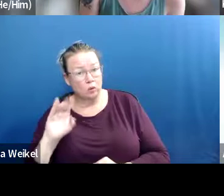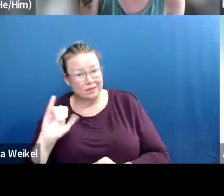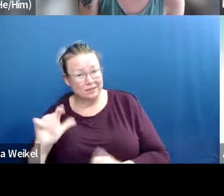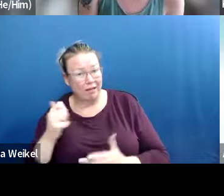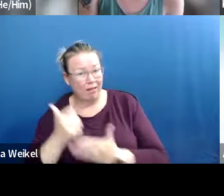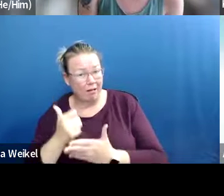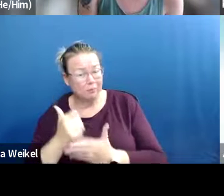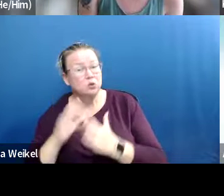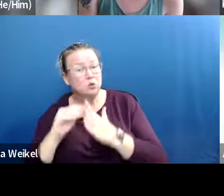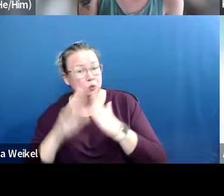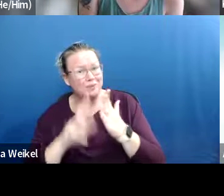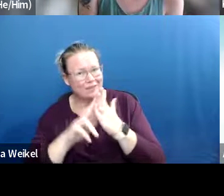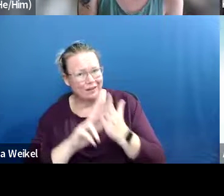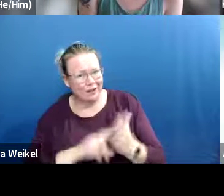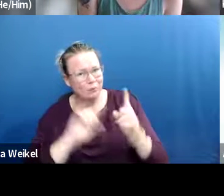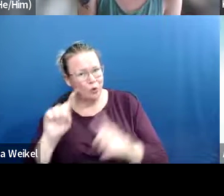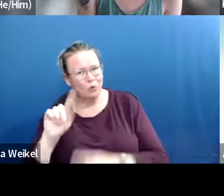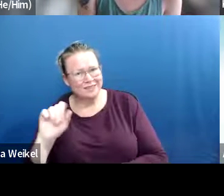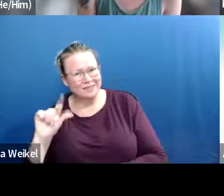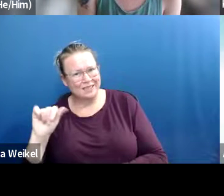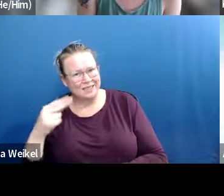Rosie Vazquez: students sign up to go in Tallahassee. Awesome.